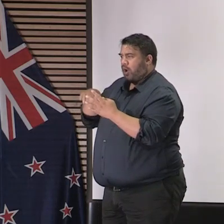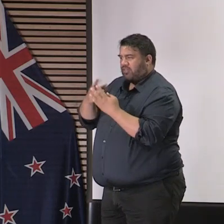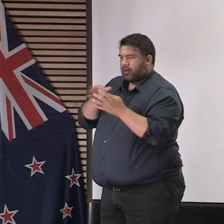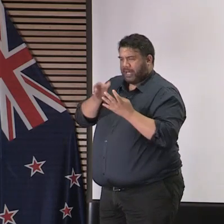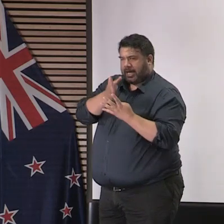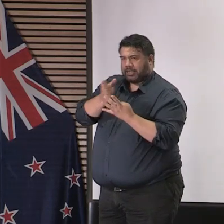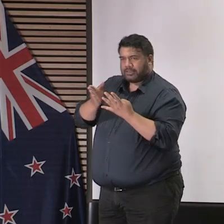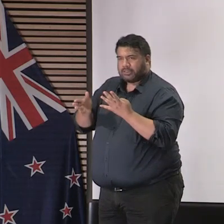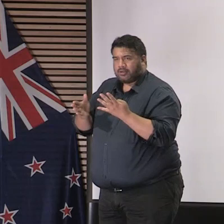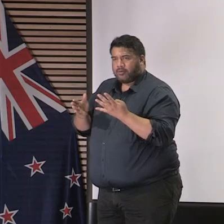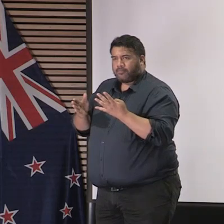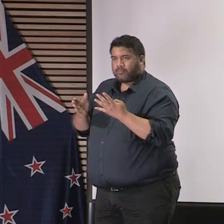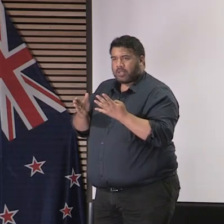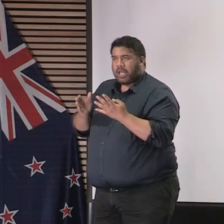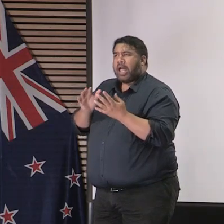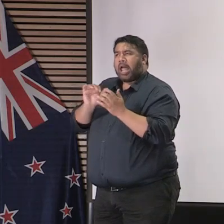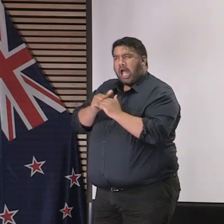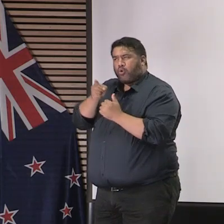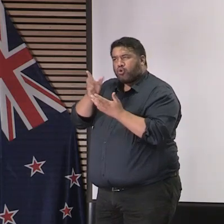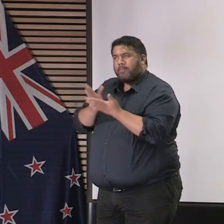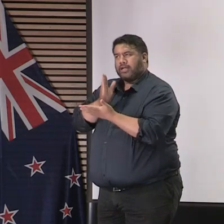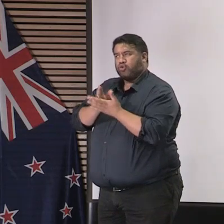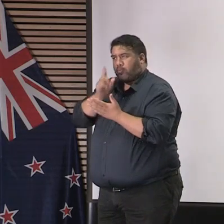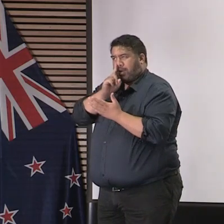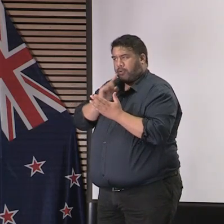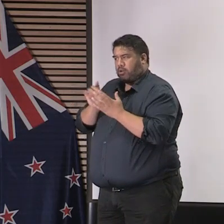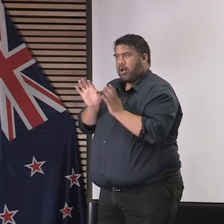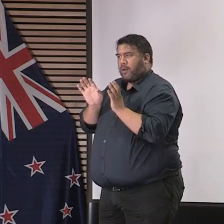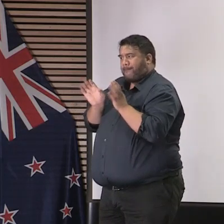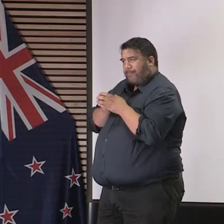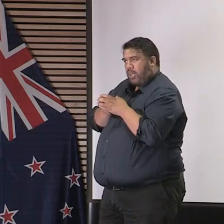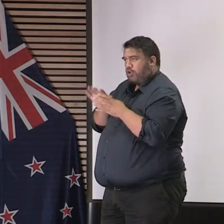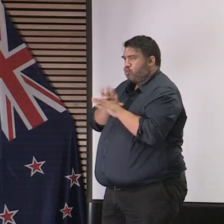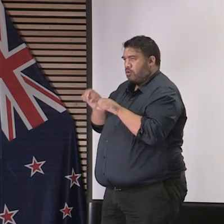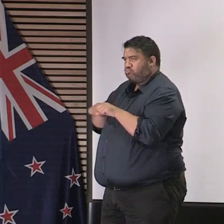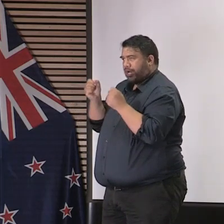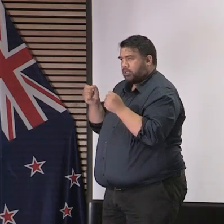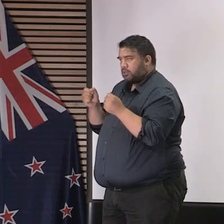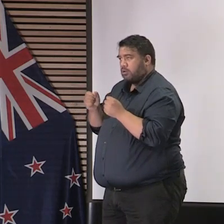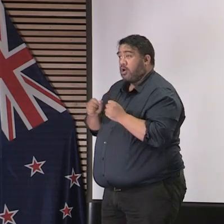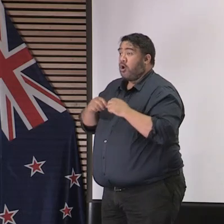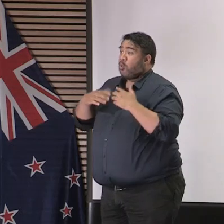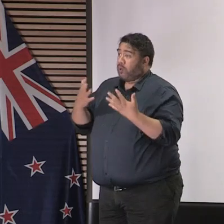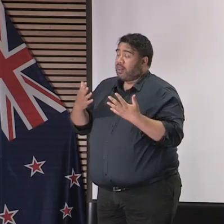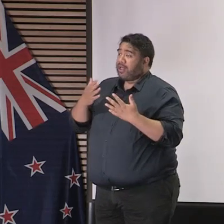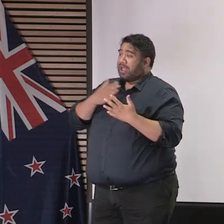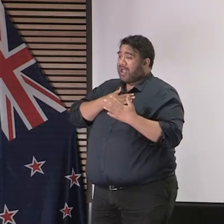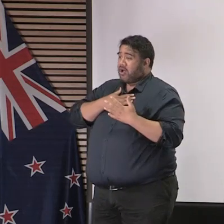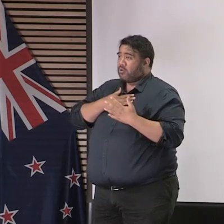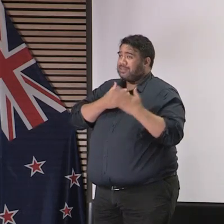out that production of the television show, all of those things that people are safe and people are staying within